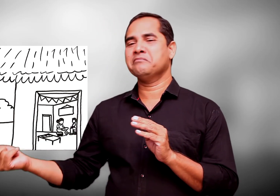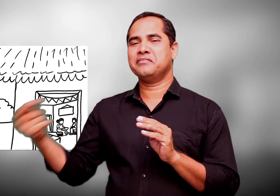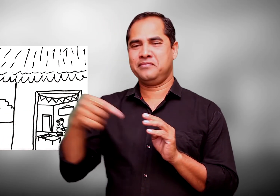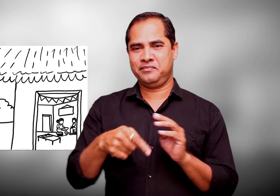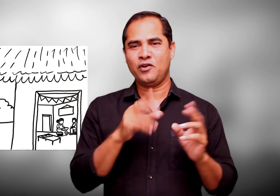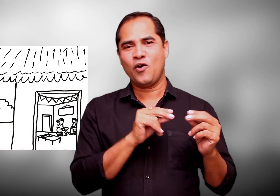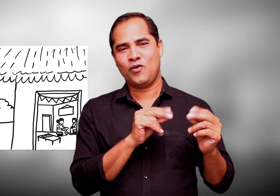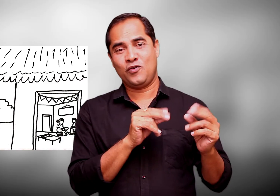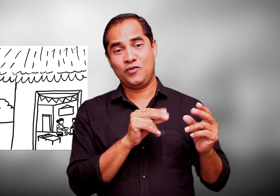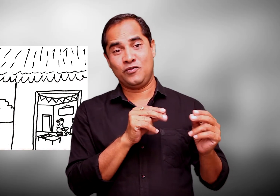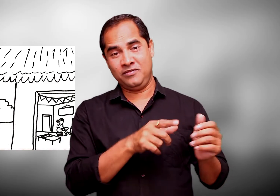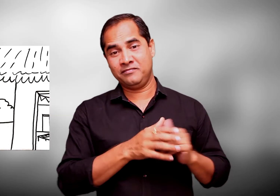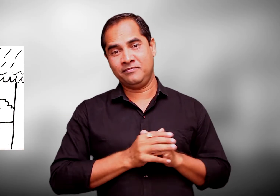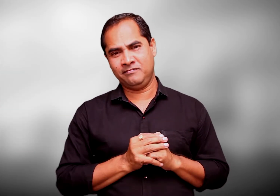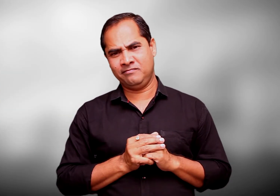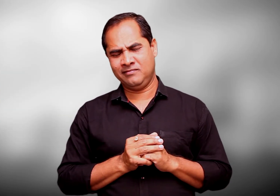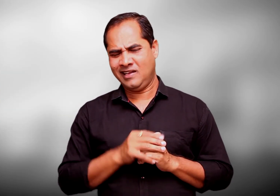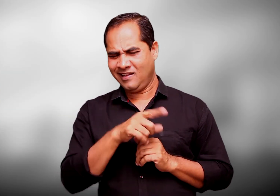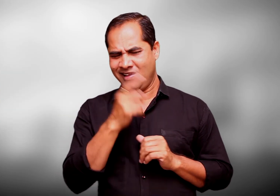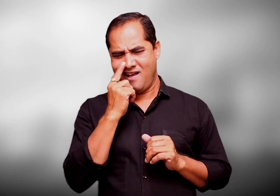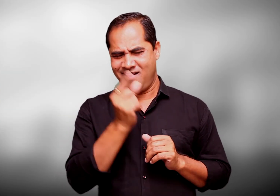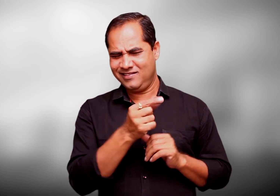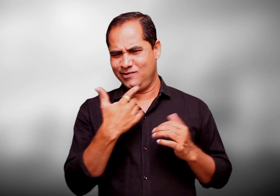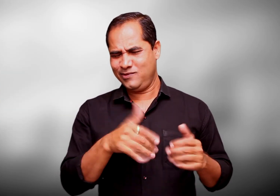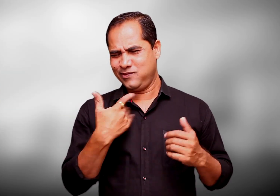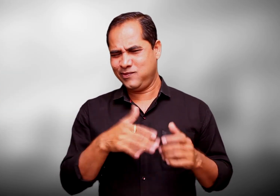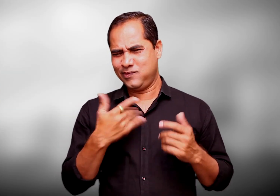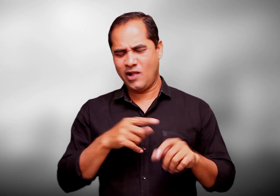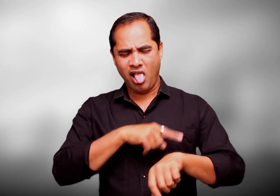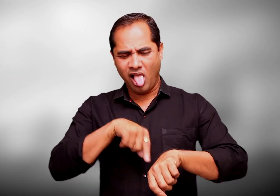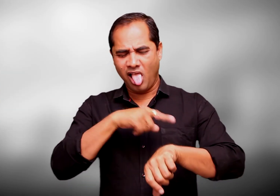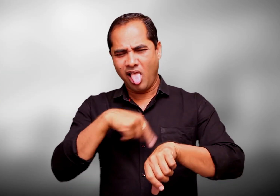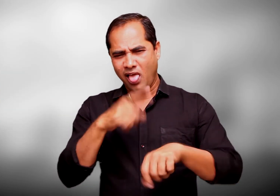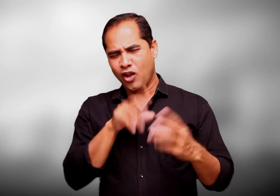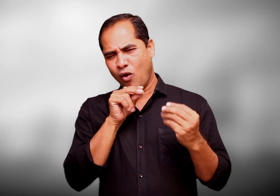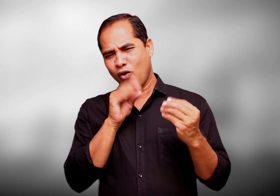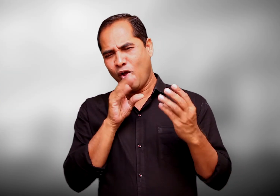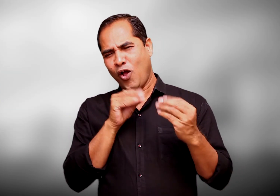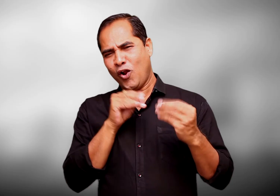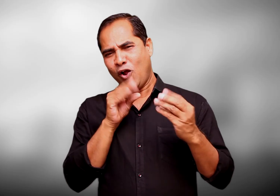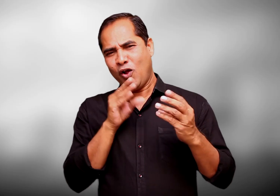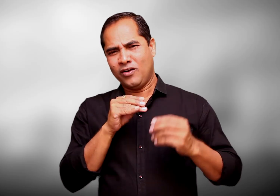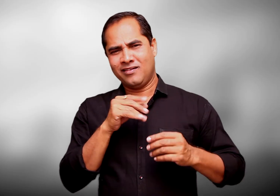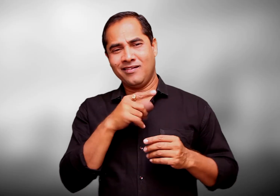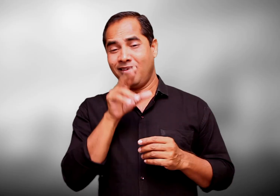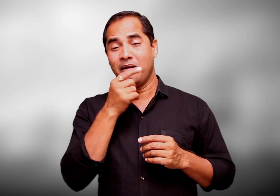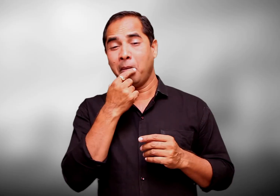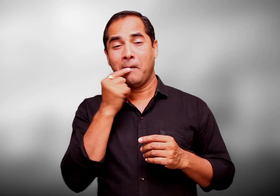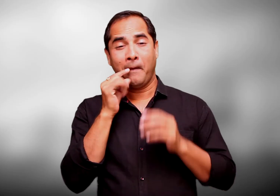one from the neighborhood. This aunt was real chatterbox never closing her mouth,